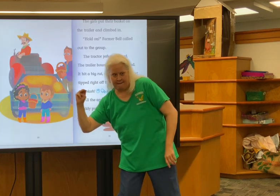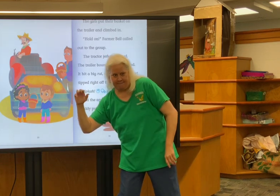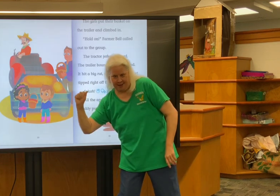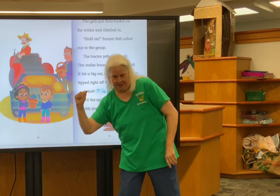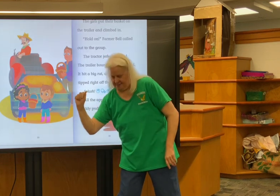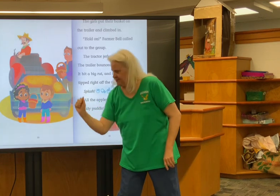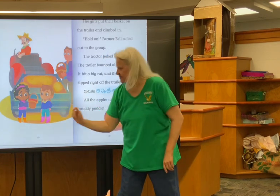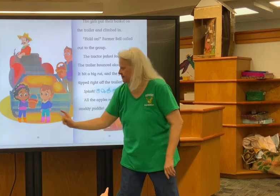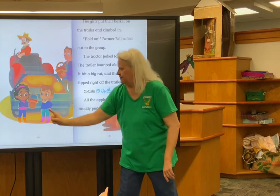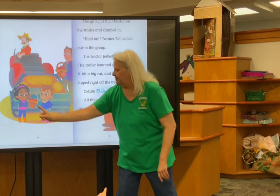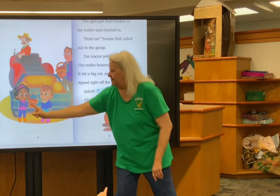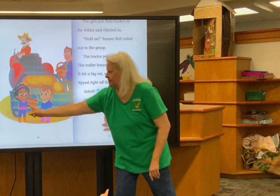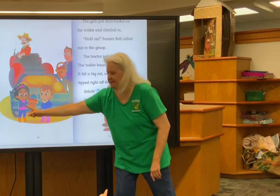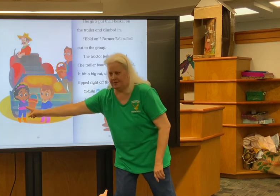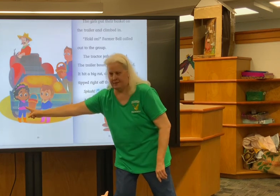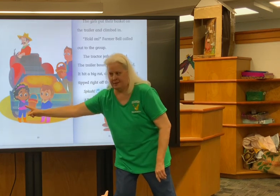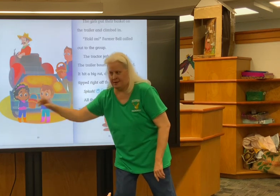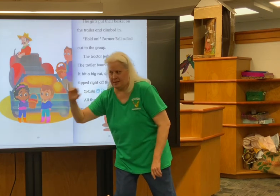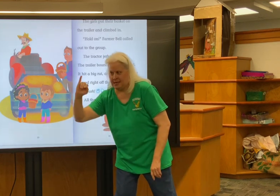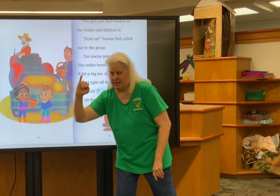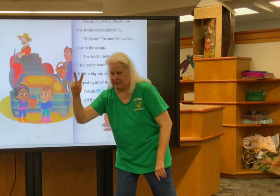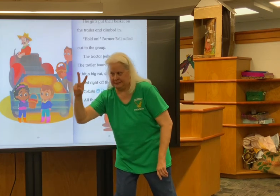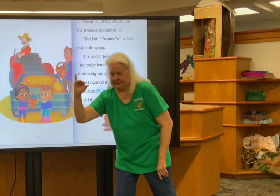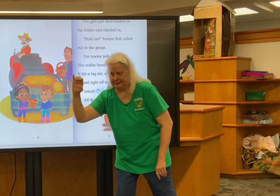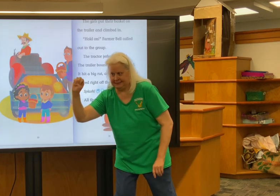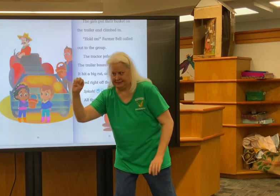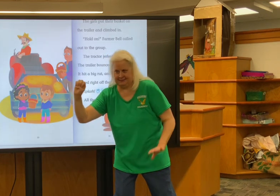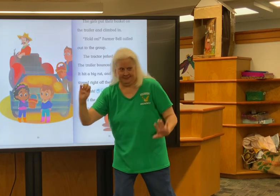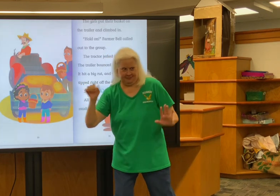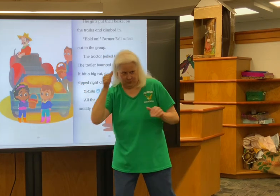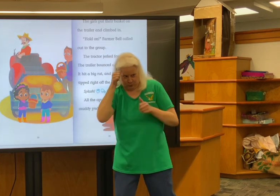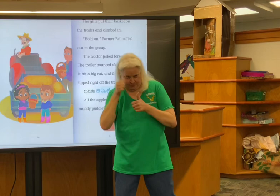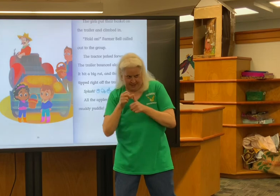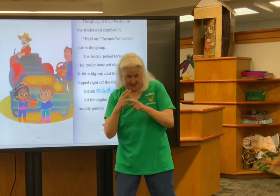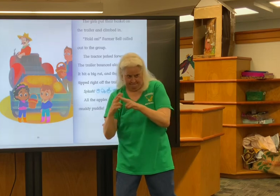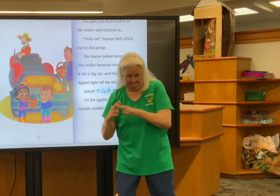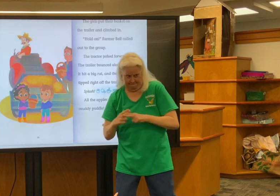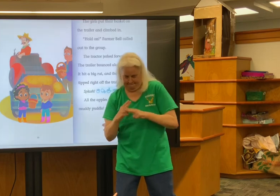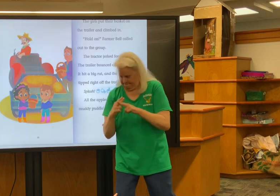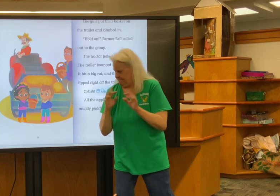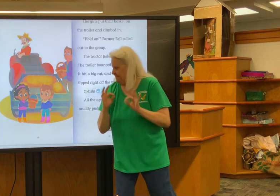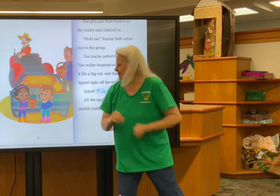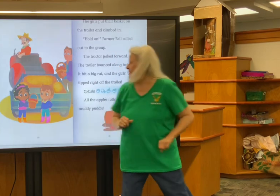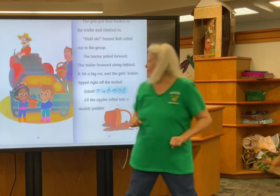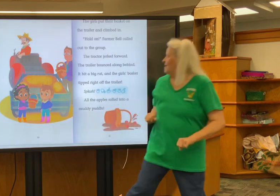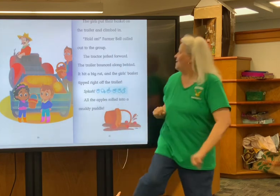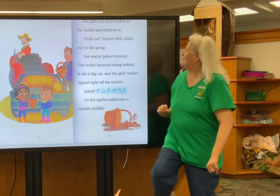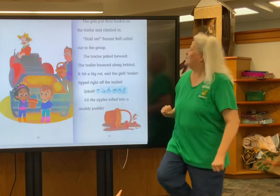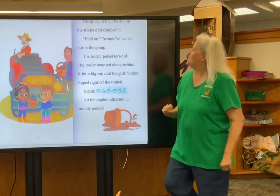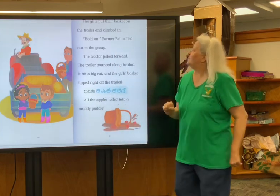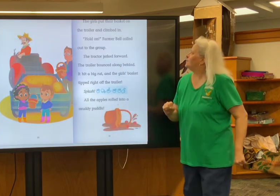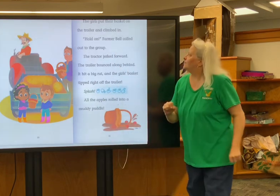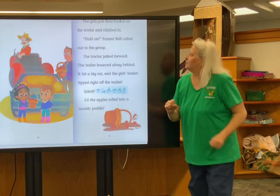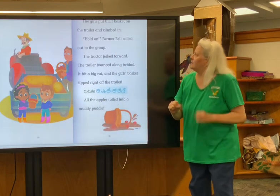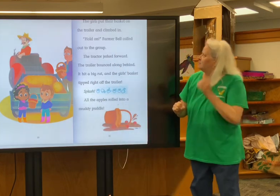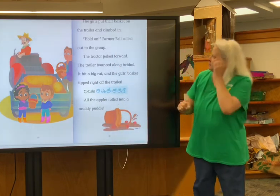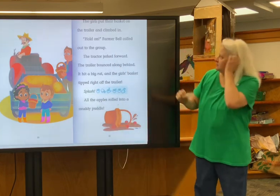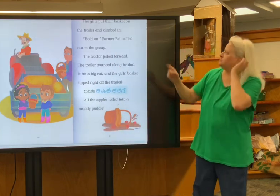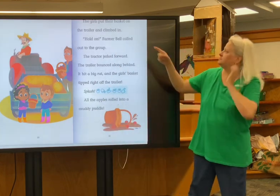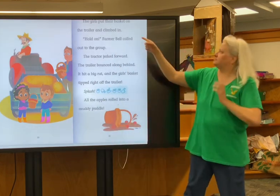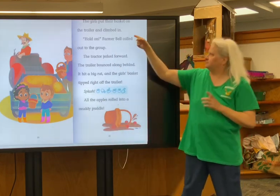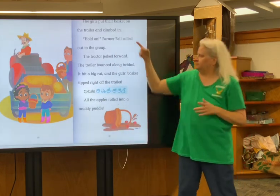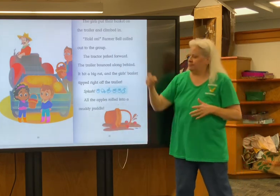There's Emma and there's Izzie. Have you remembered those names? Okay, good.